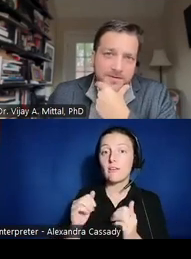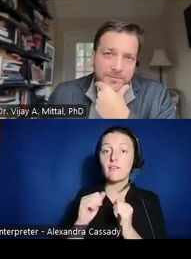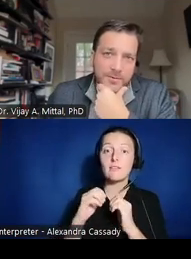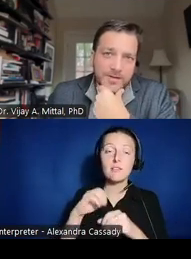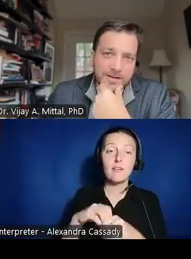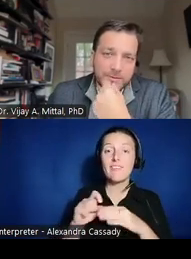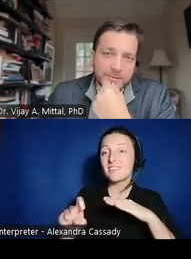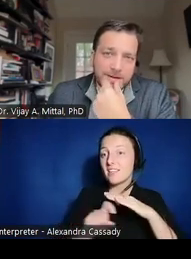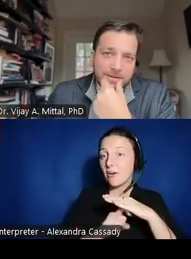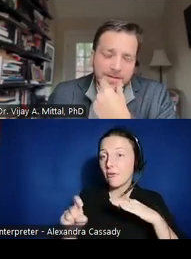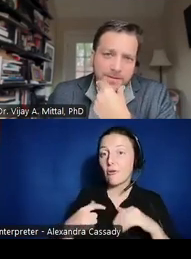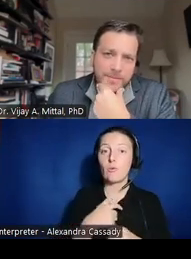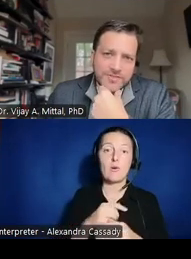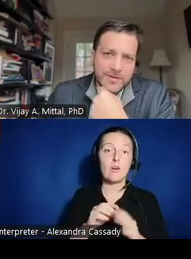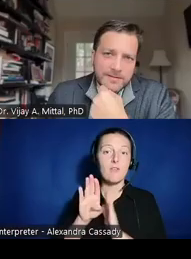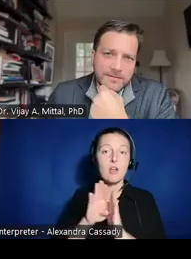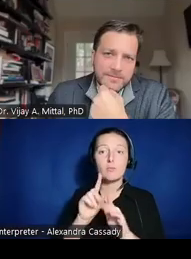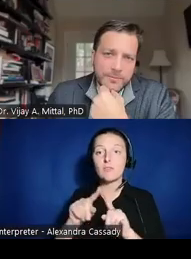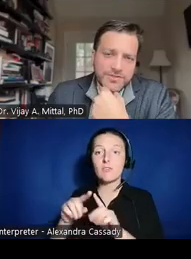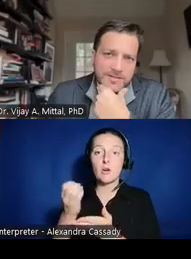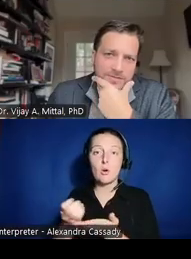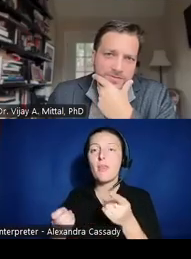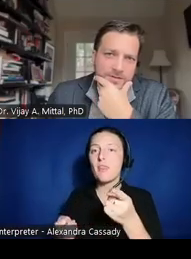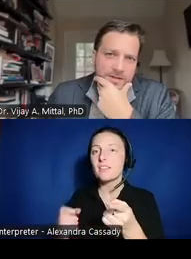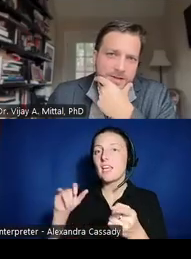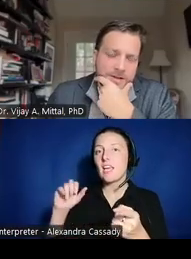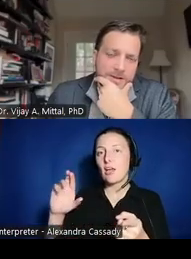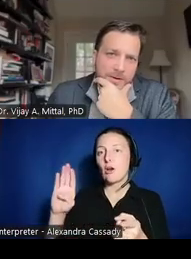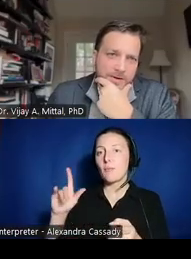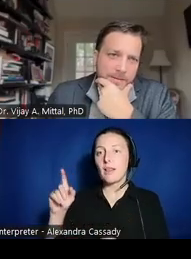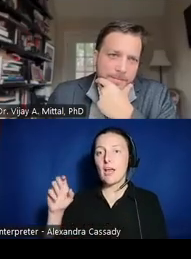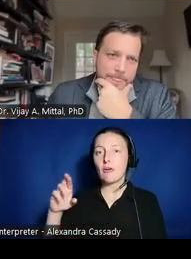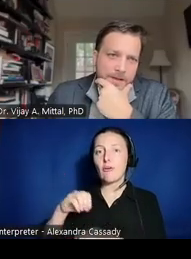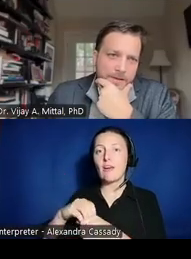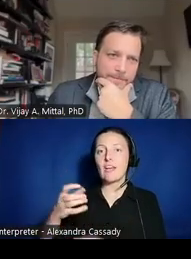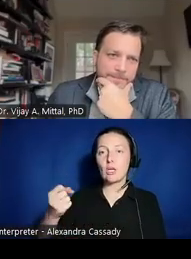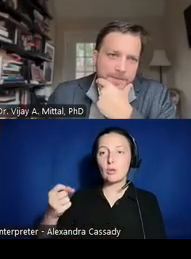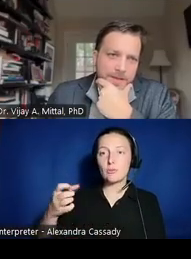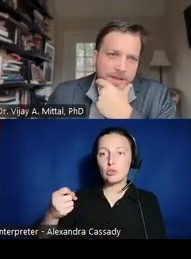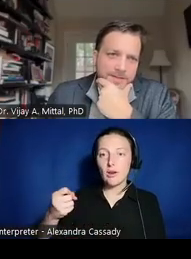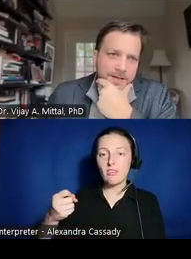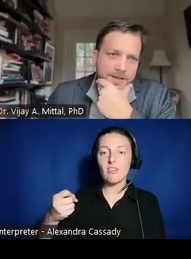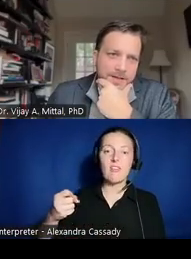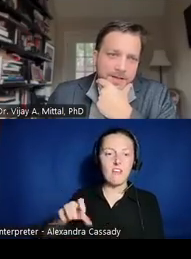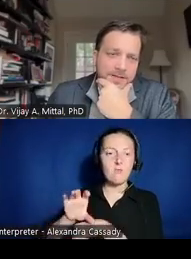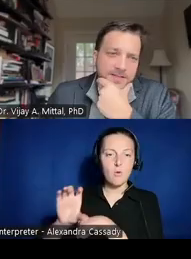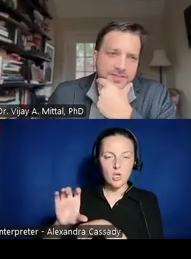here we've put an air bladder in a grip strength force transducer paradigm. Um and uh in addition